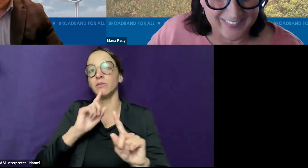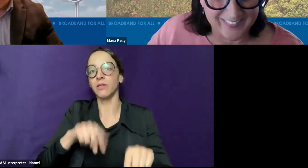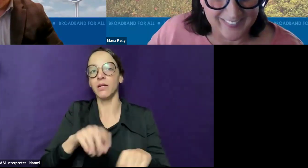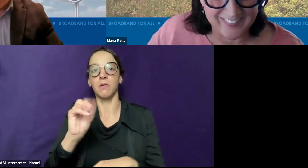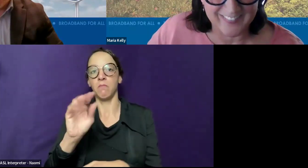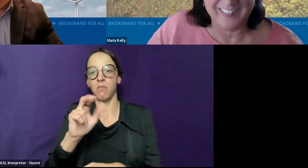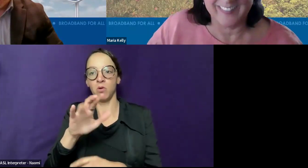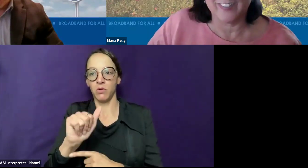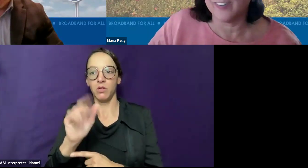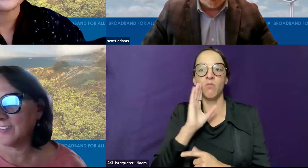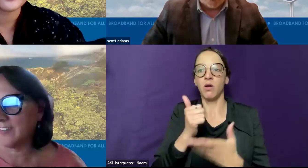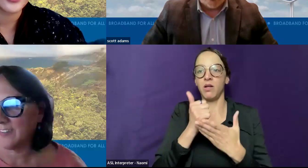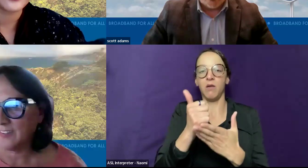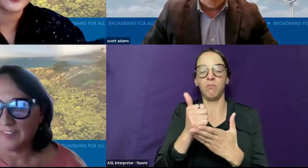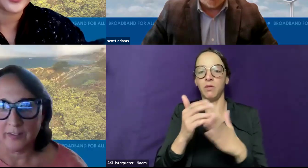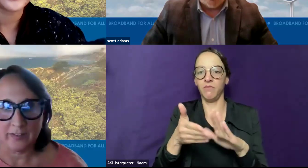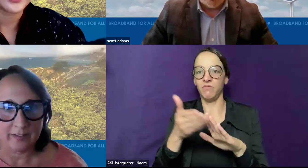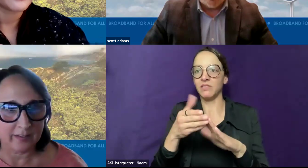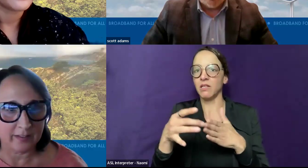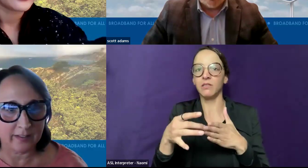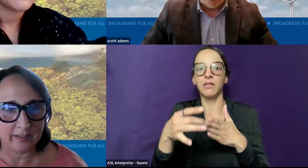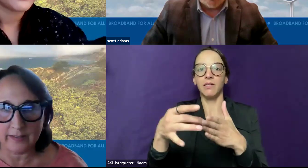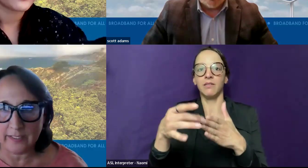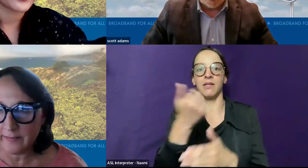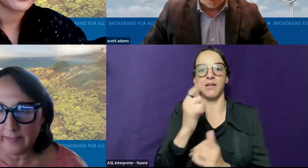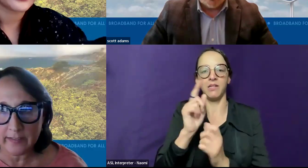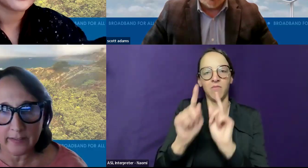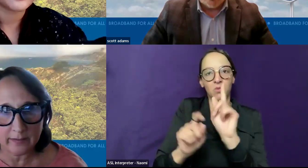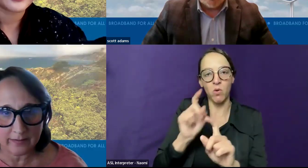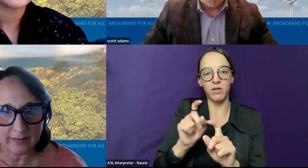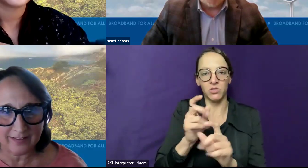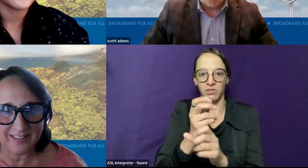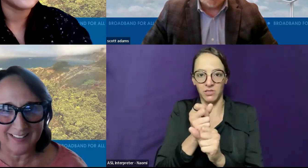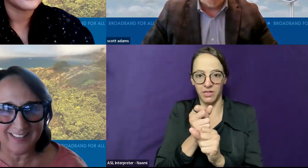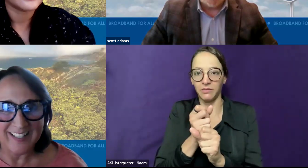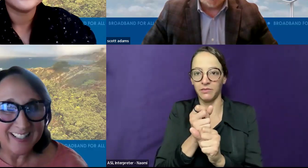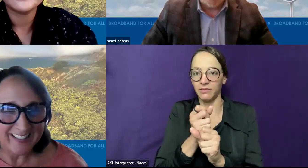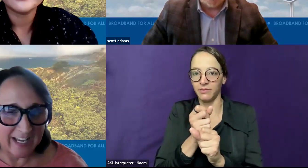of the questions that we receive in the chat for Q&A. But feel free to raise your hands as well.